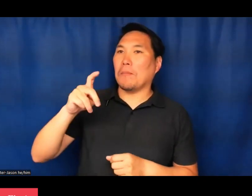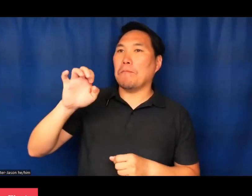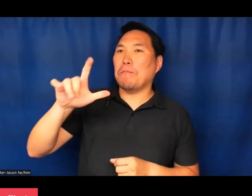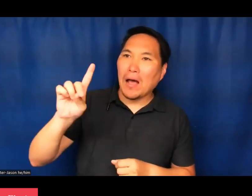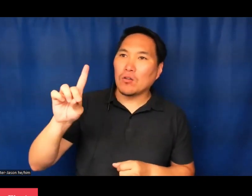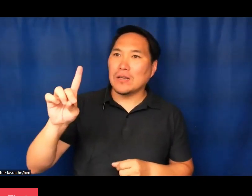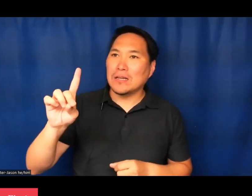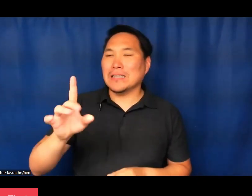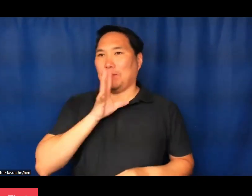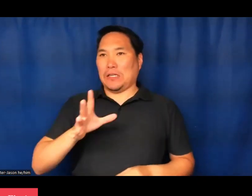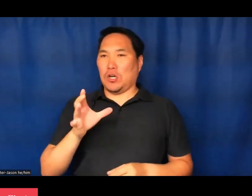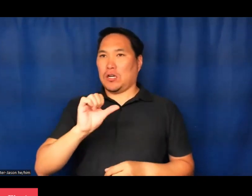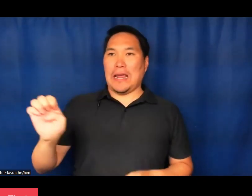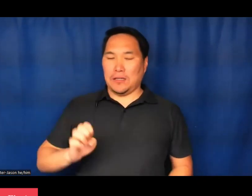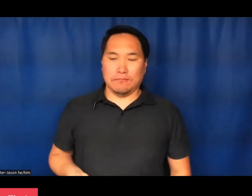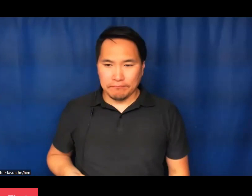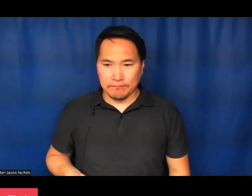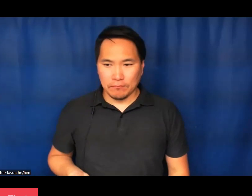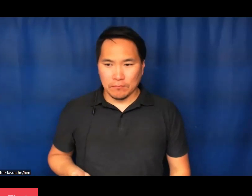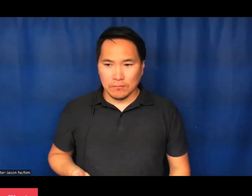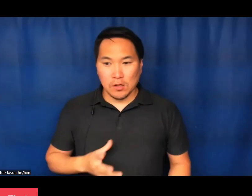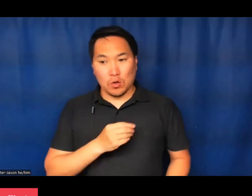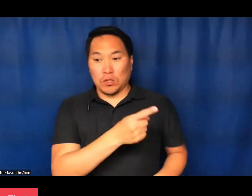So she's pitched this as compelled speech.